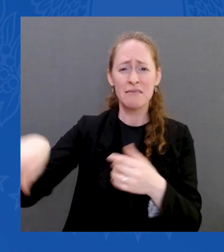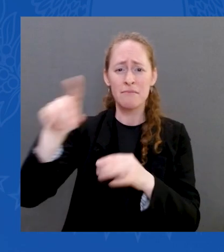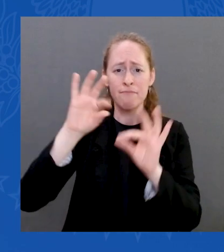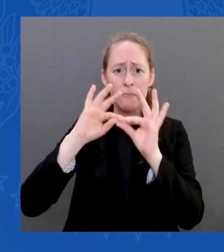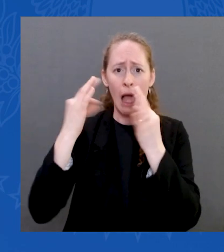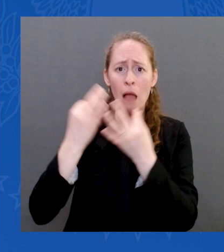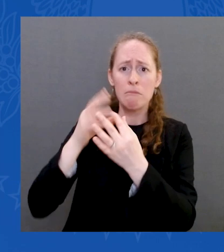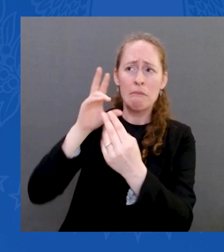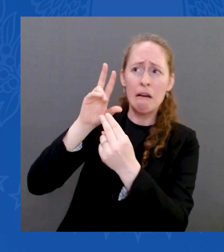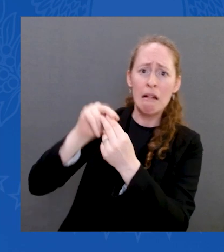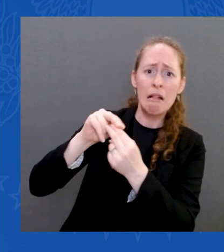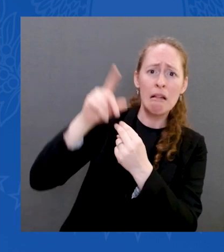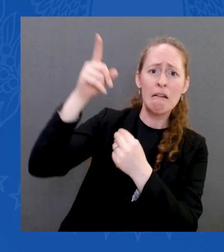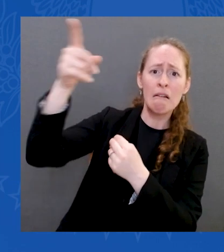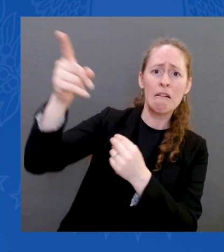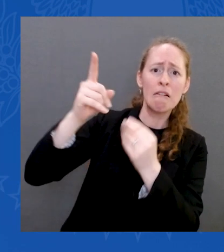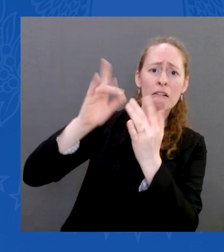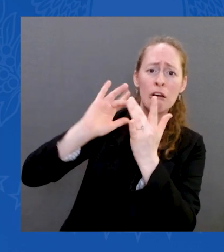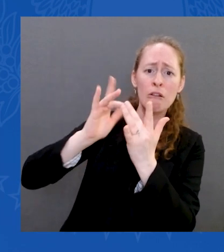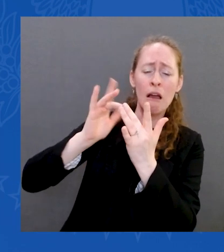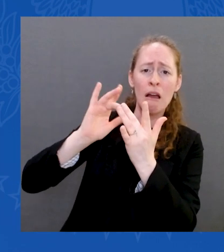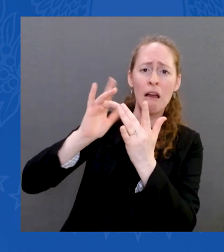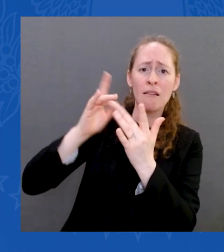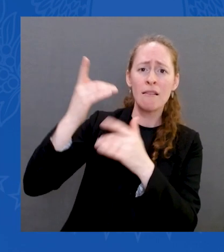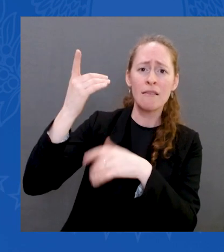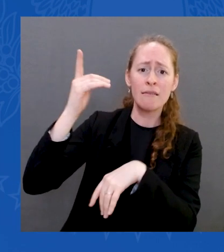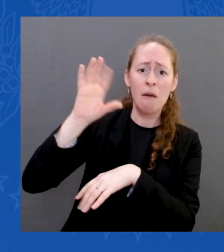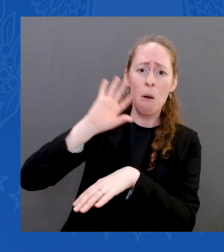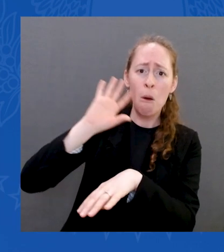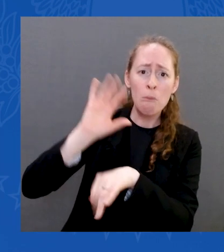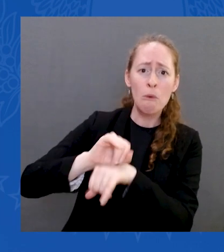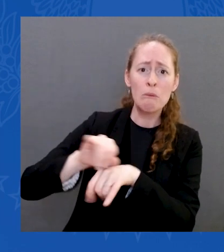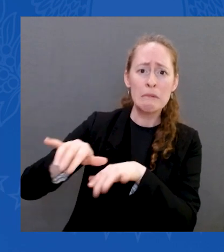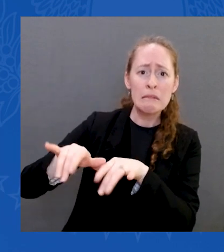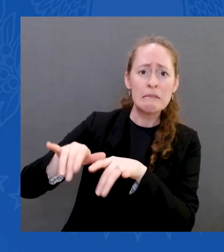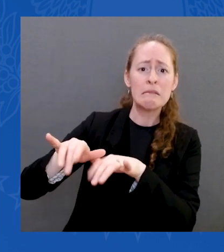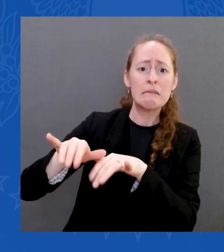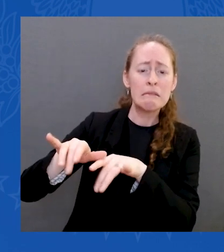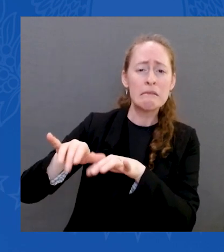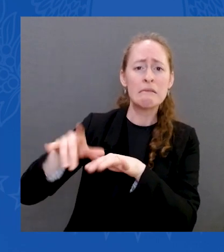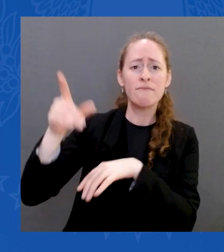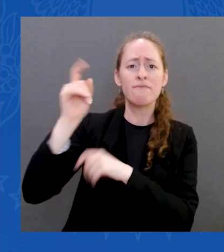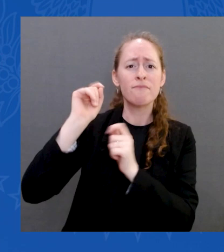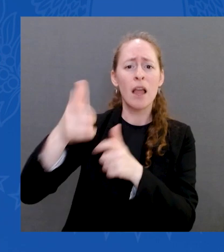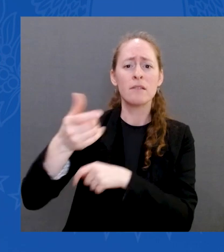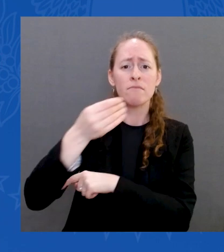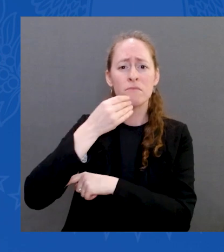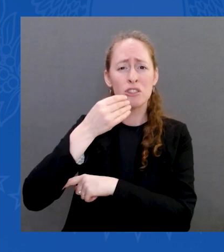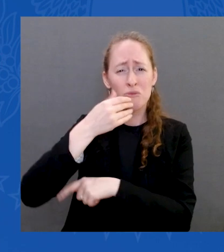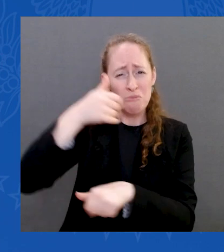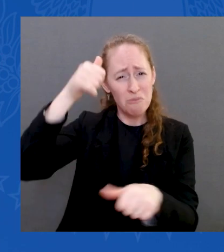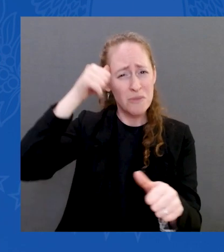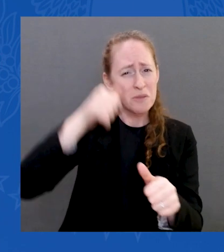on Wi-Fi to do their homework. This is the United States of America for God's sake. The United States of America.